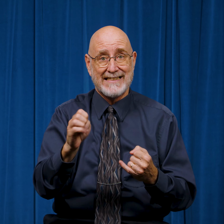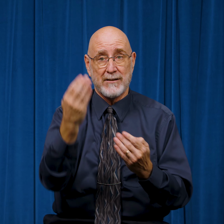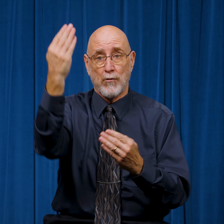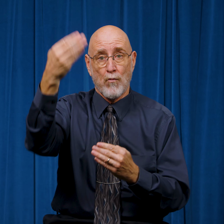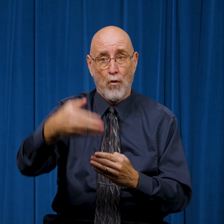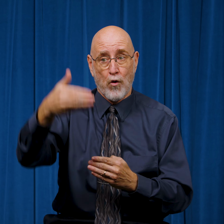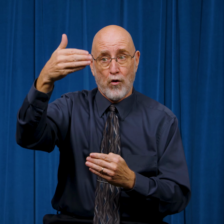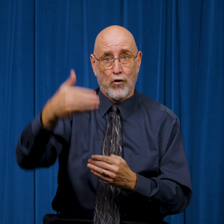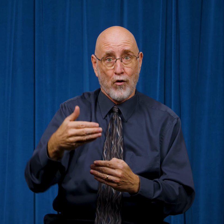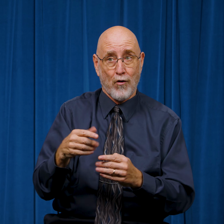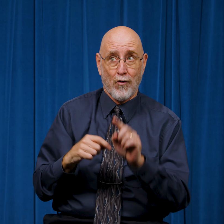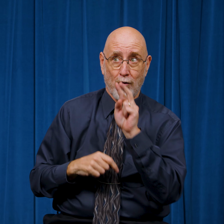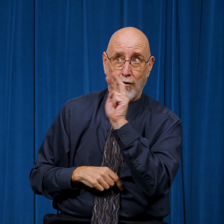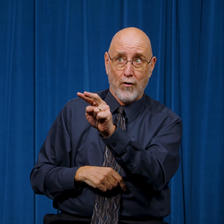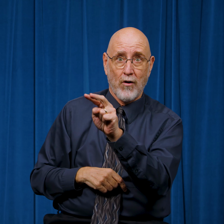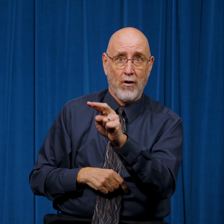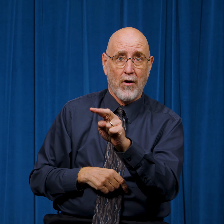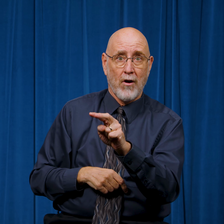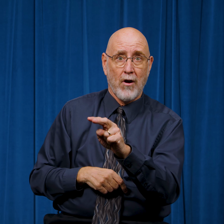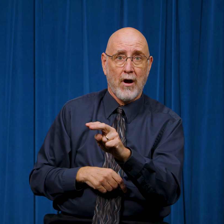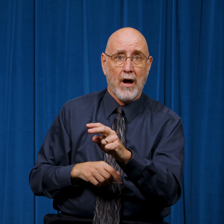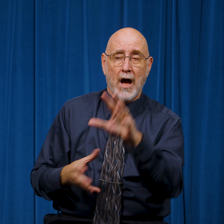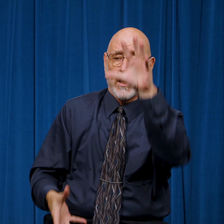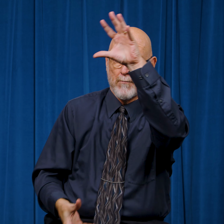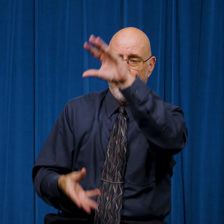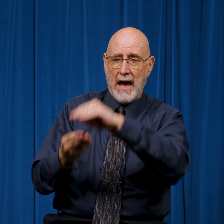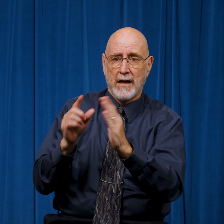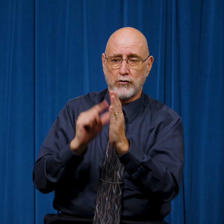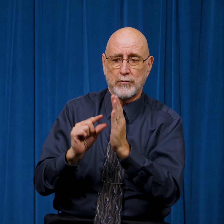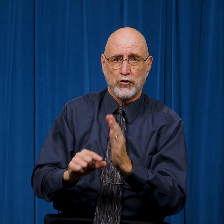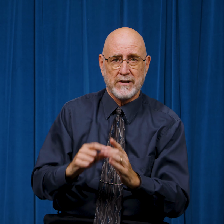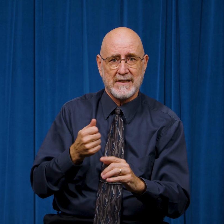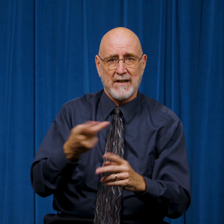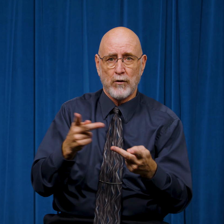we find a compiled inscription from several sources: